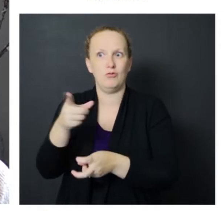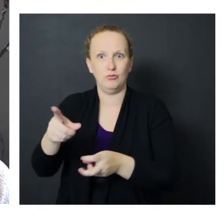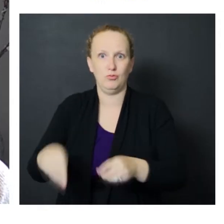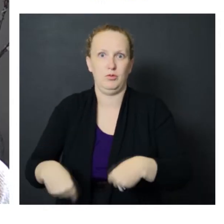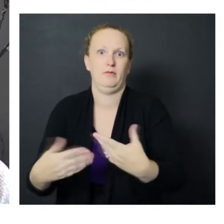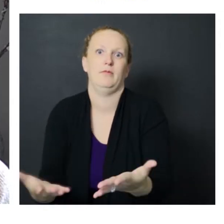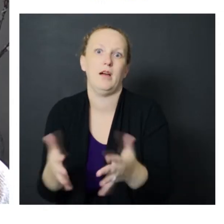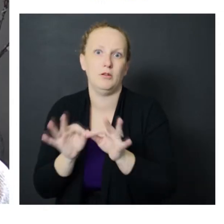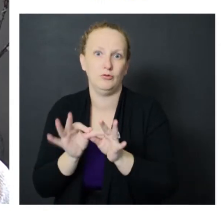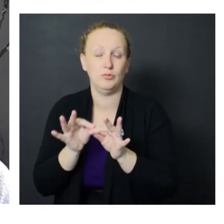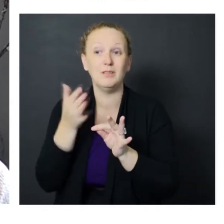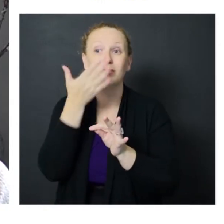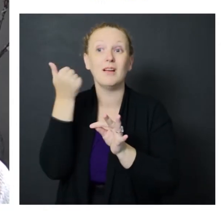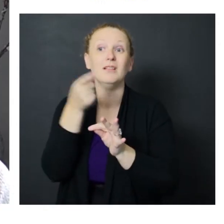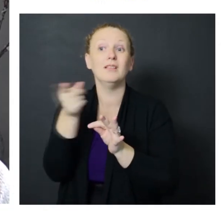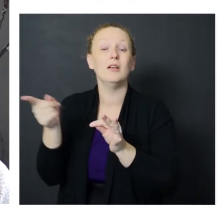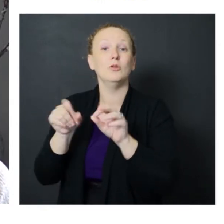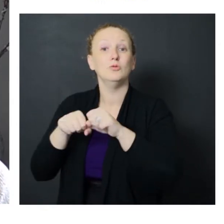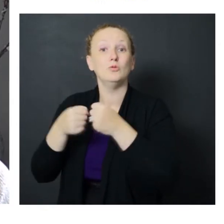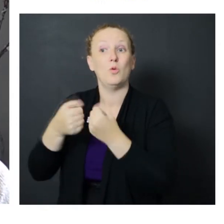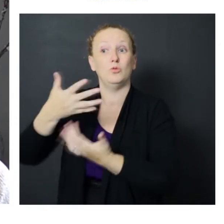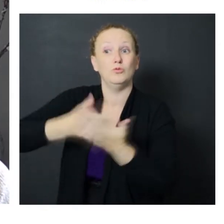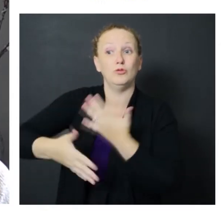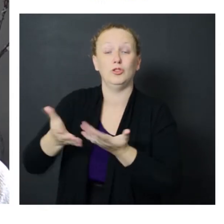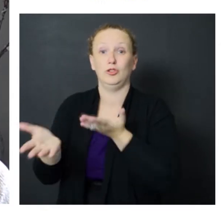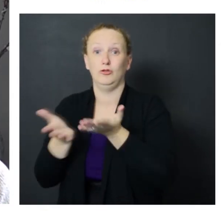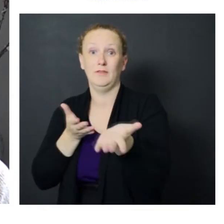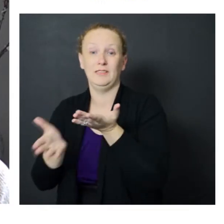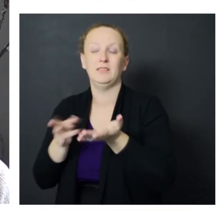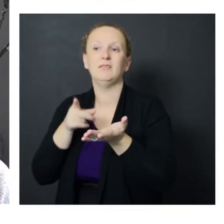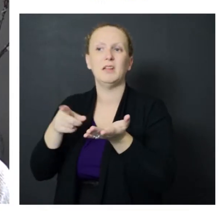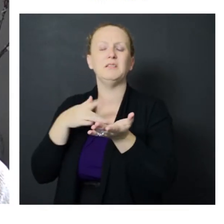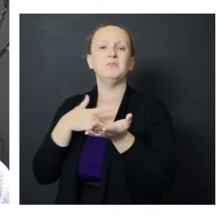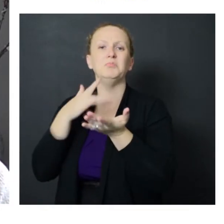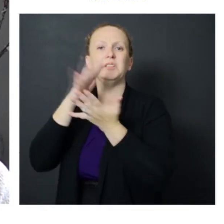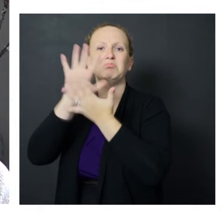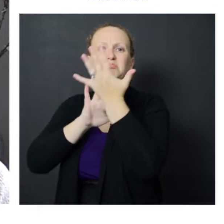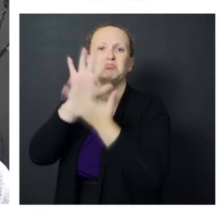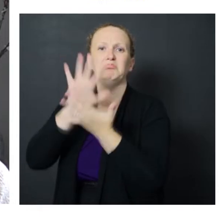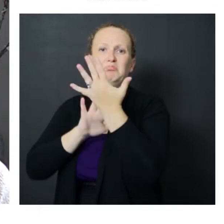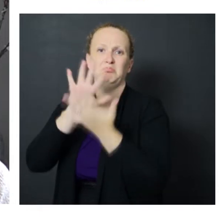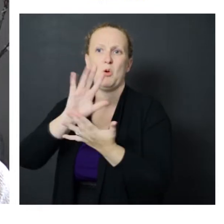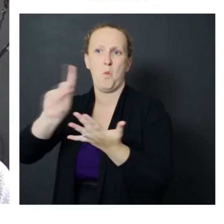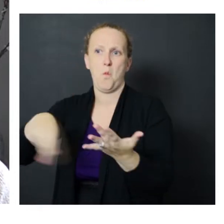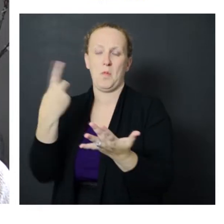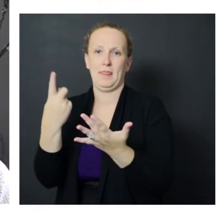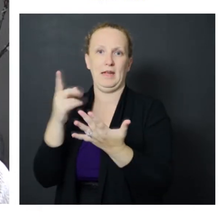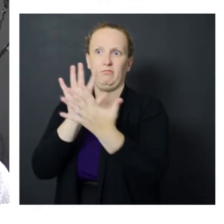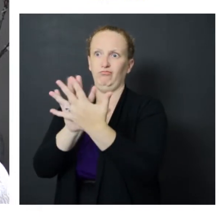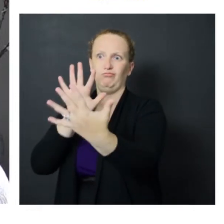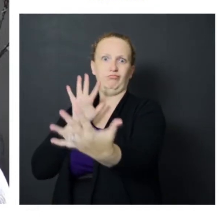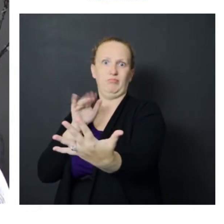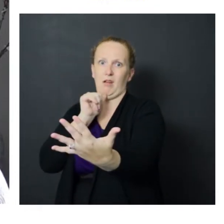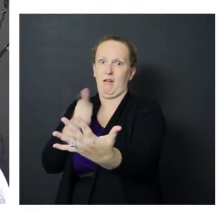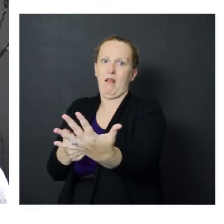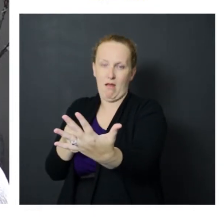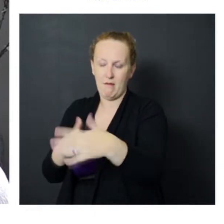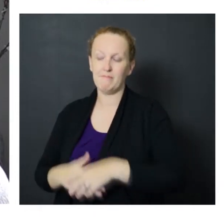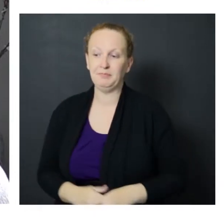face and overnight, it became impossible and they were, had the workforce that was able to